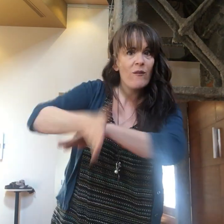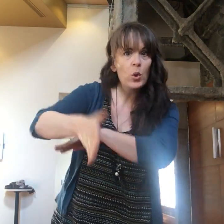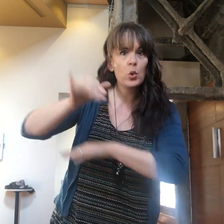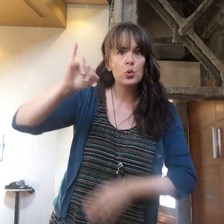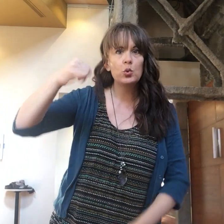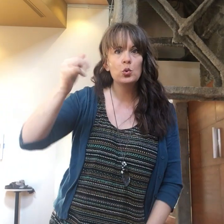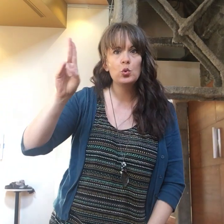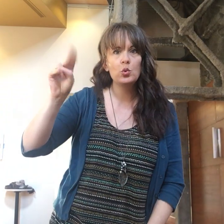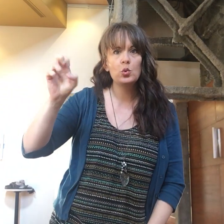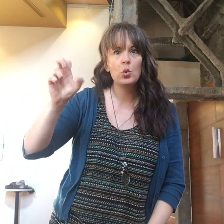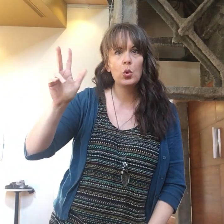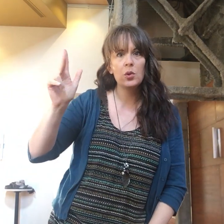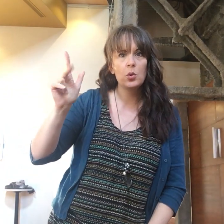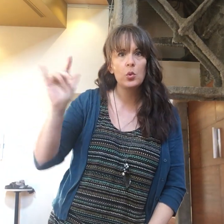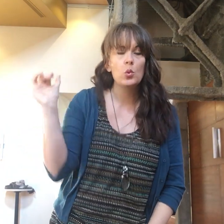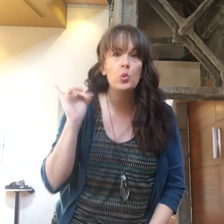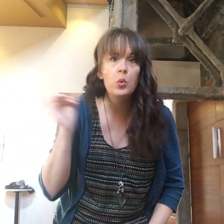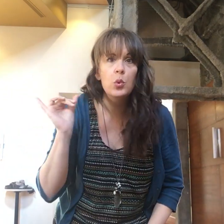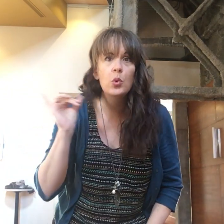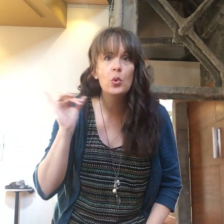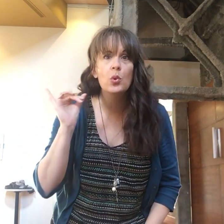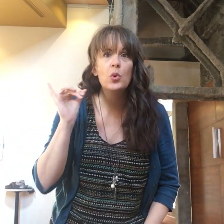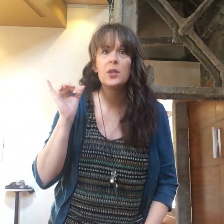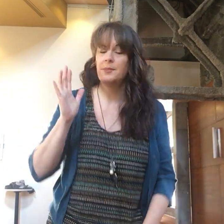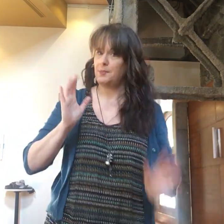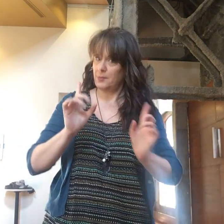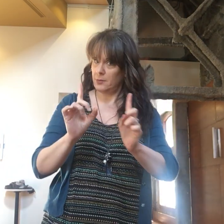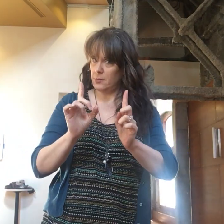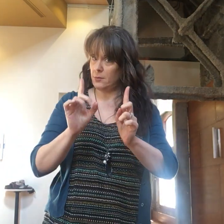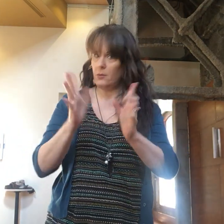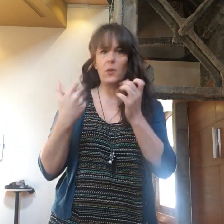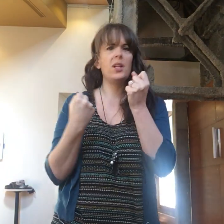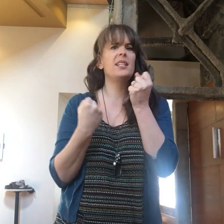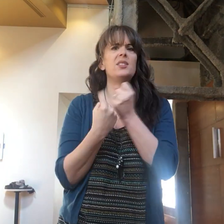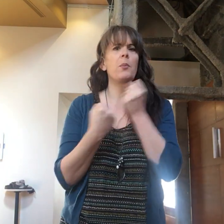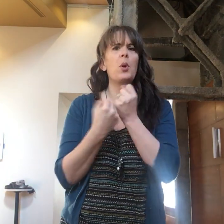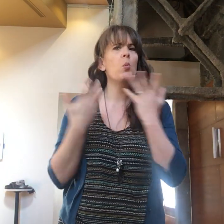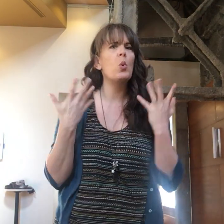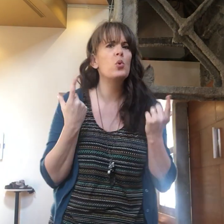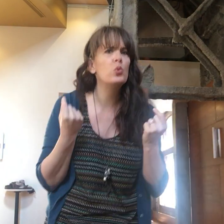After June 23rd, too! What does Sponsors do?